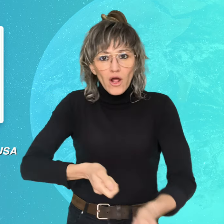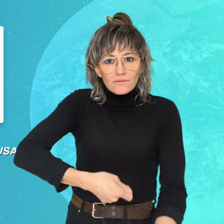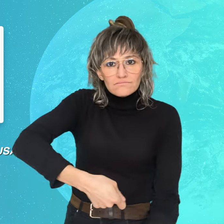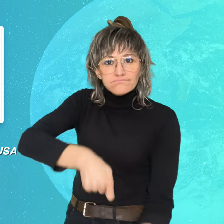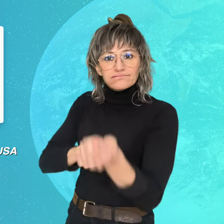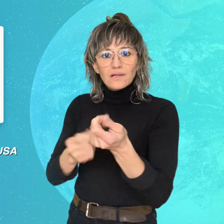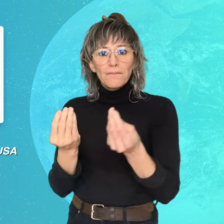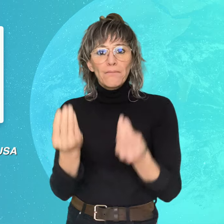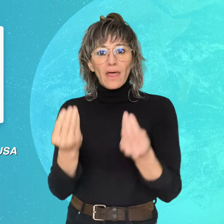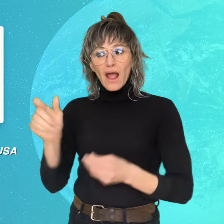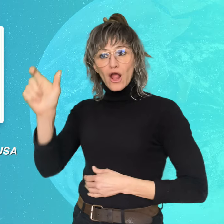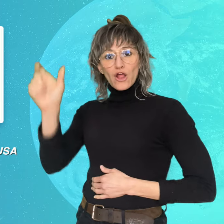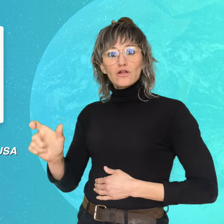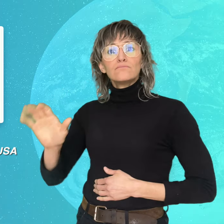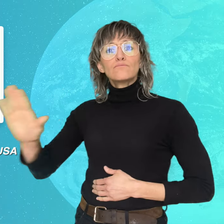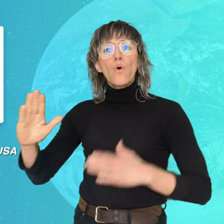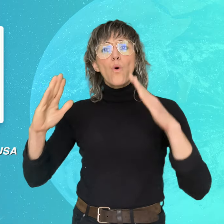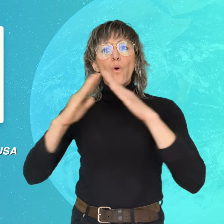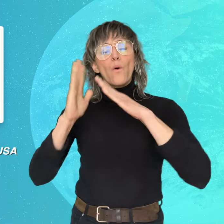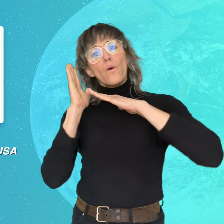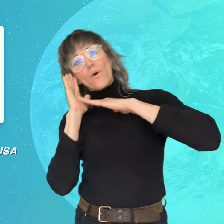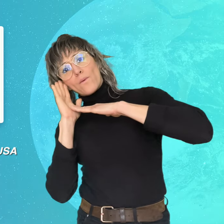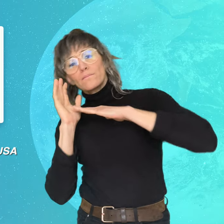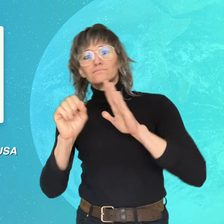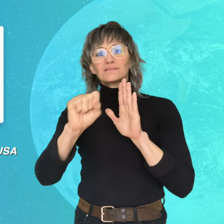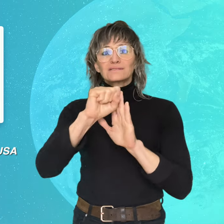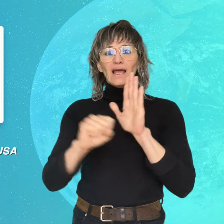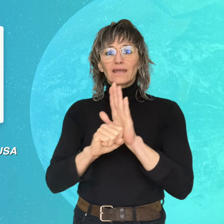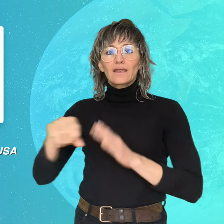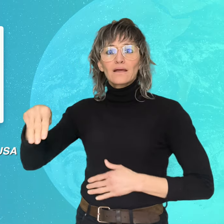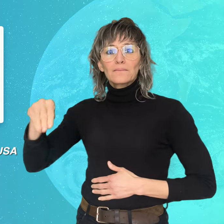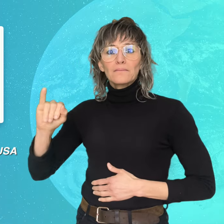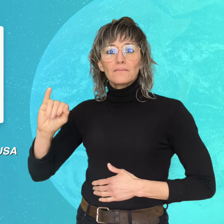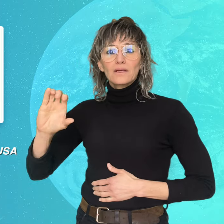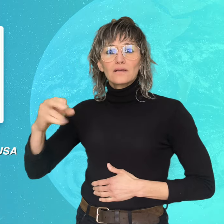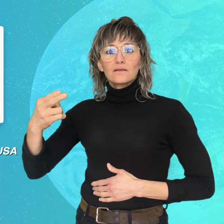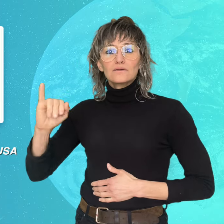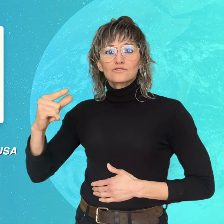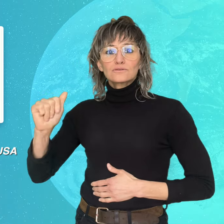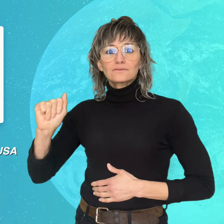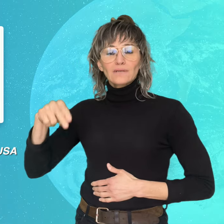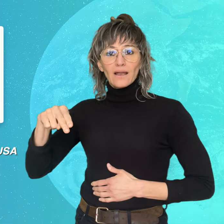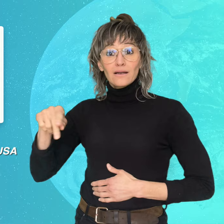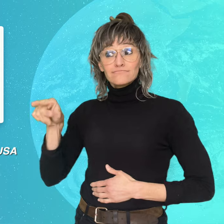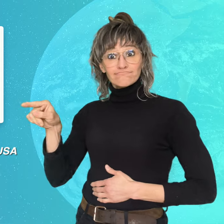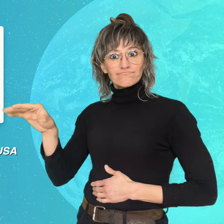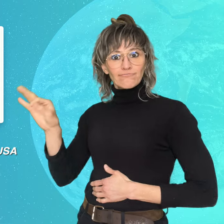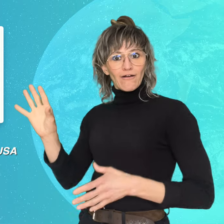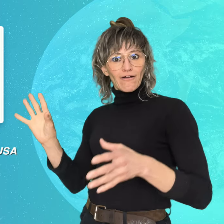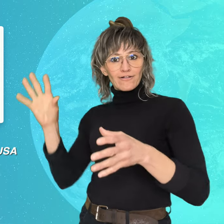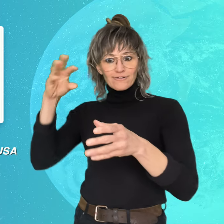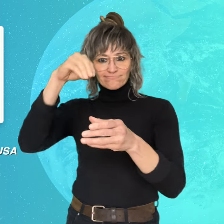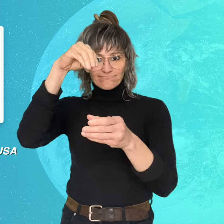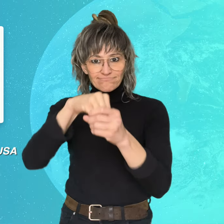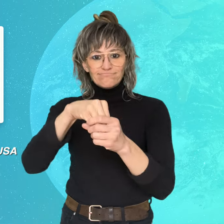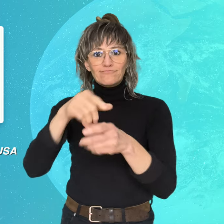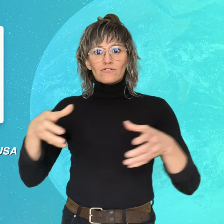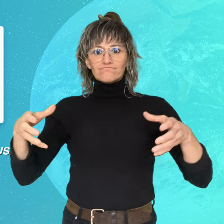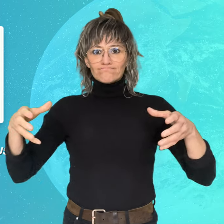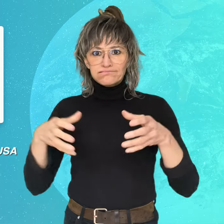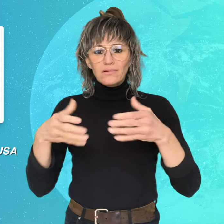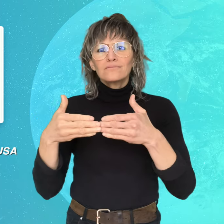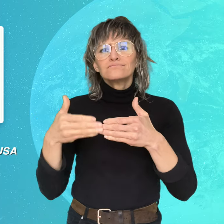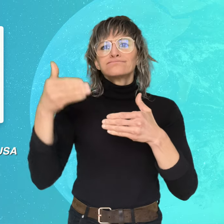selected to be part of the USA team competing in the upcoming